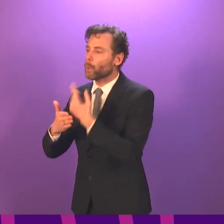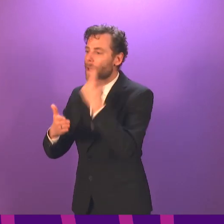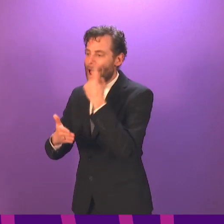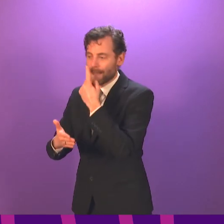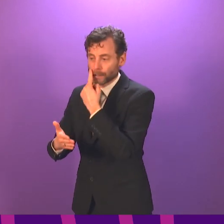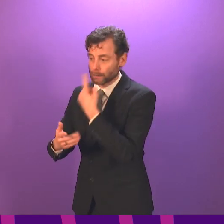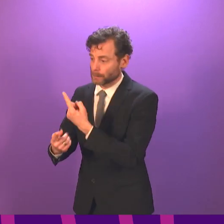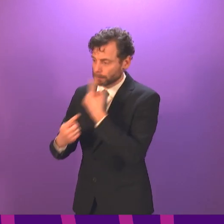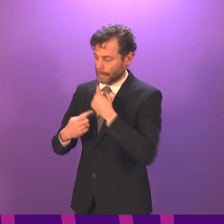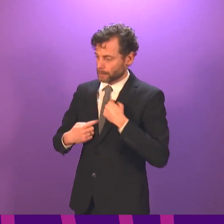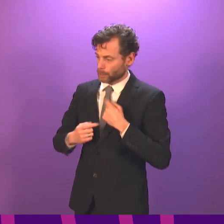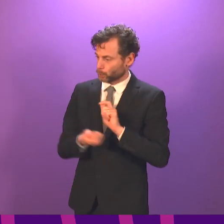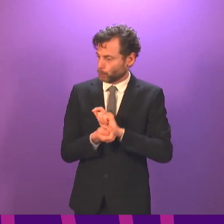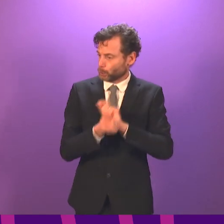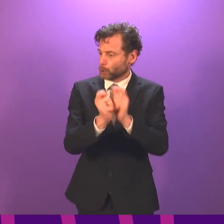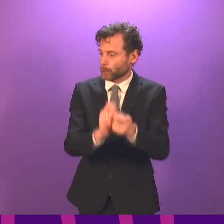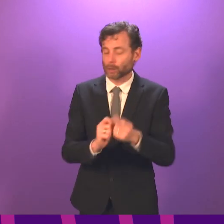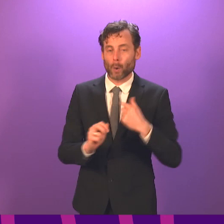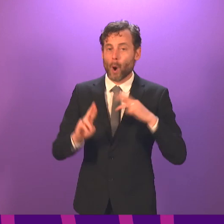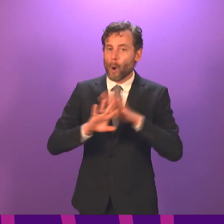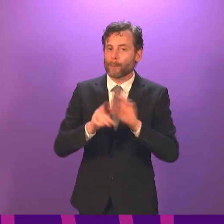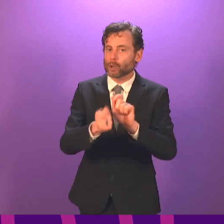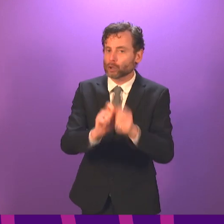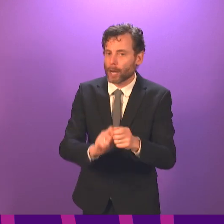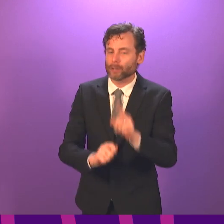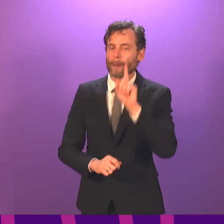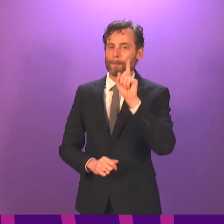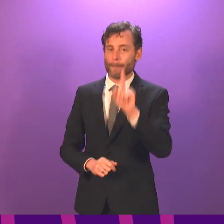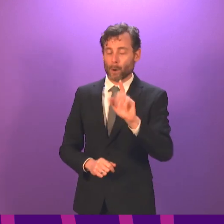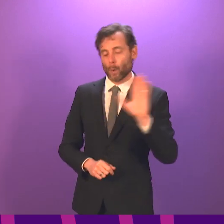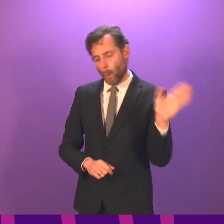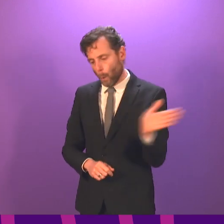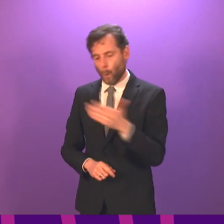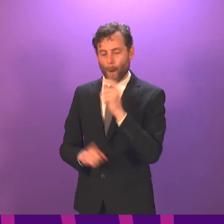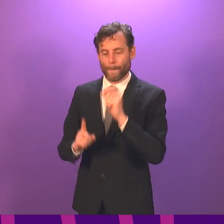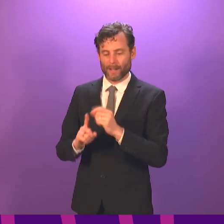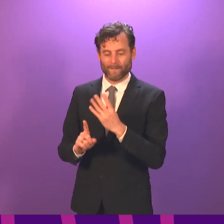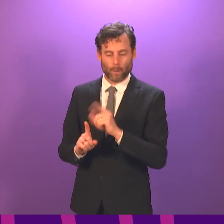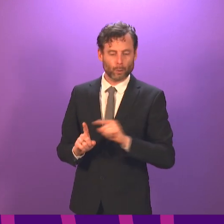which of course we hope will not be the case, all children in primaries 4 to 7 will go back